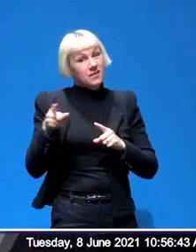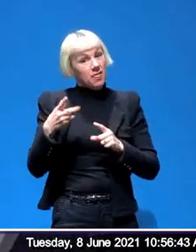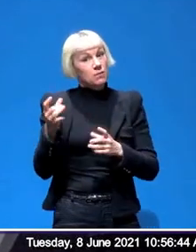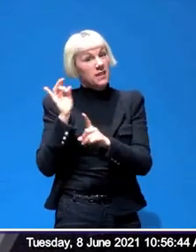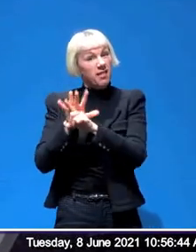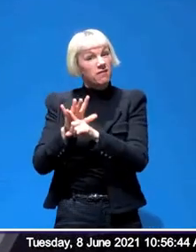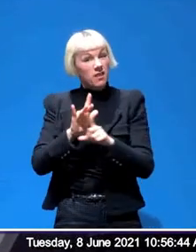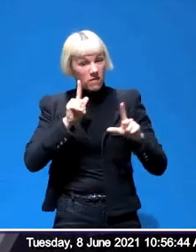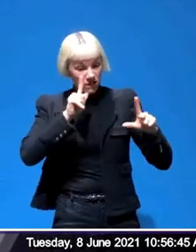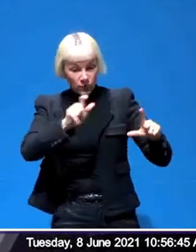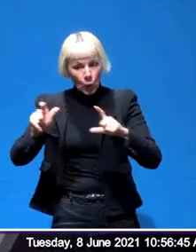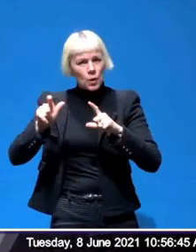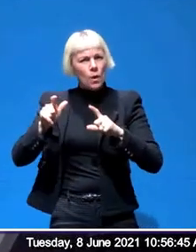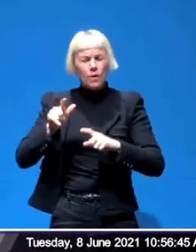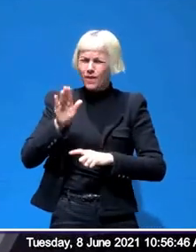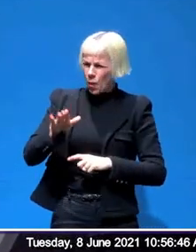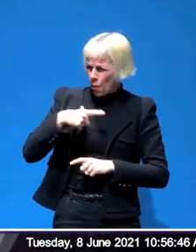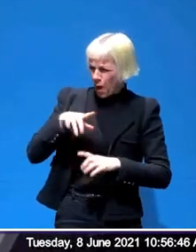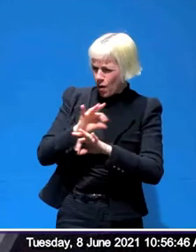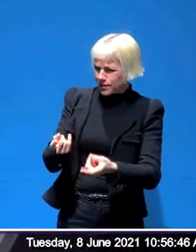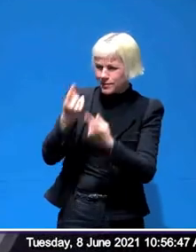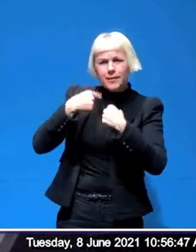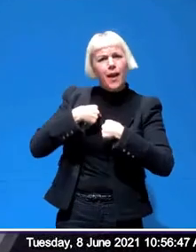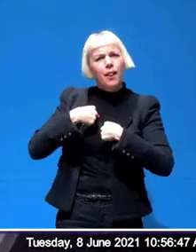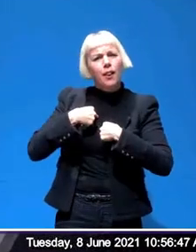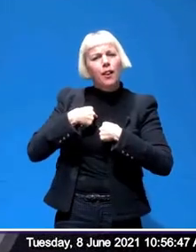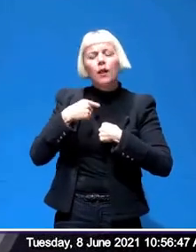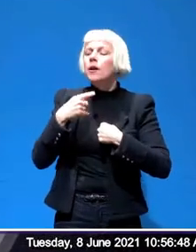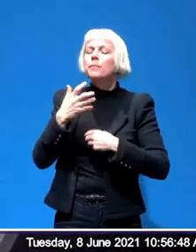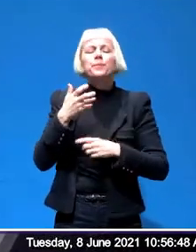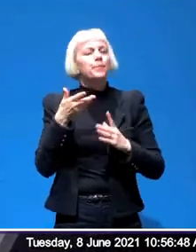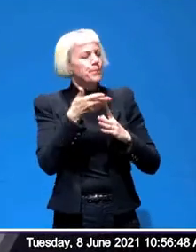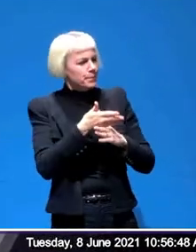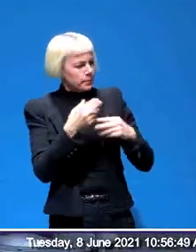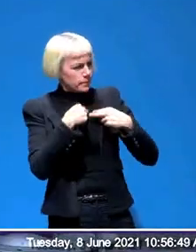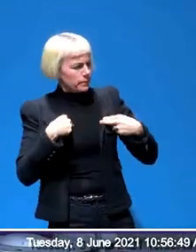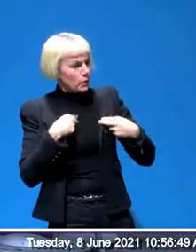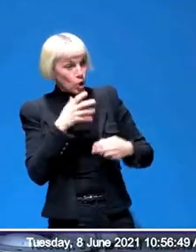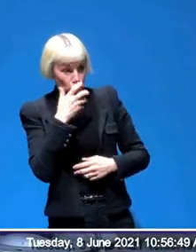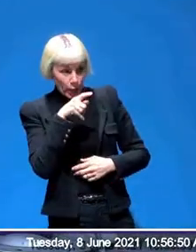why they didn't tell me about Daniel's bruising. Sorry, just go back, so you asked why?